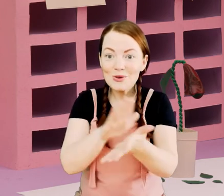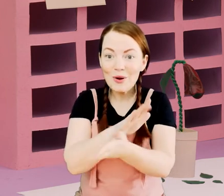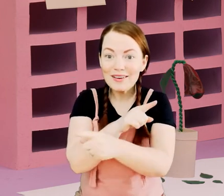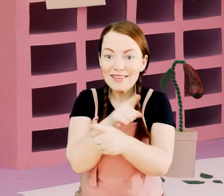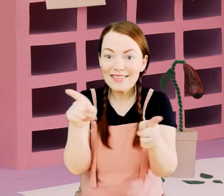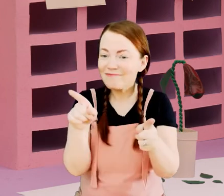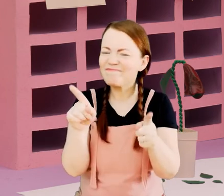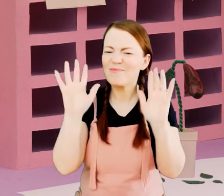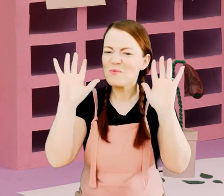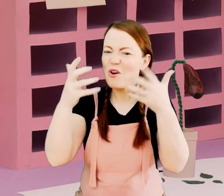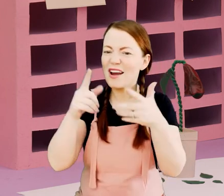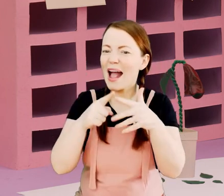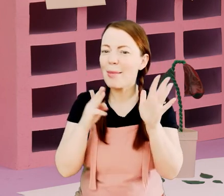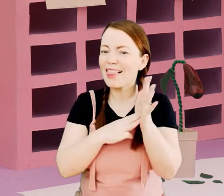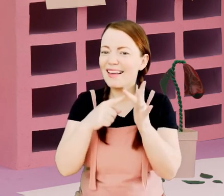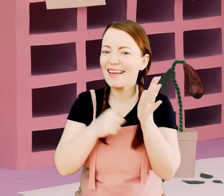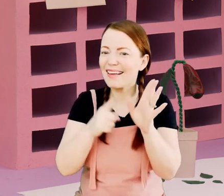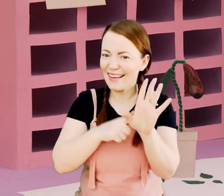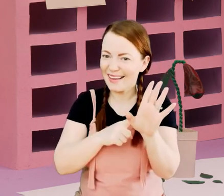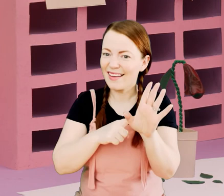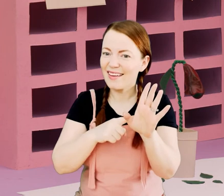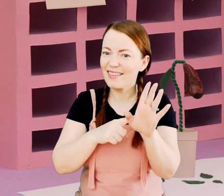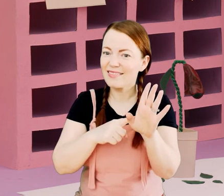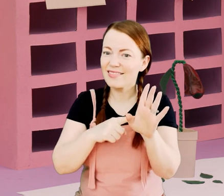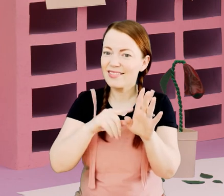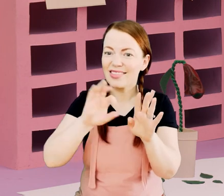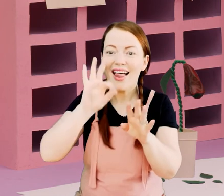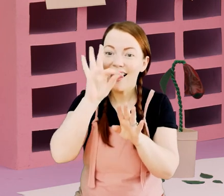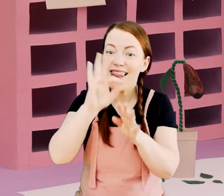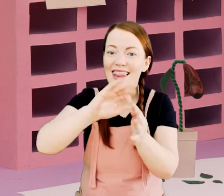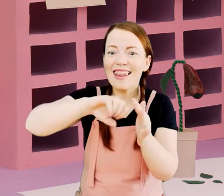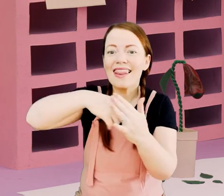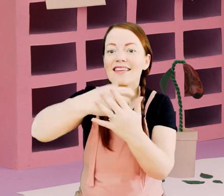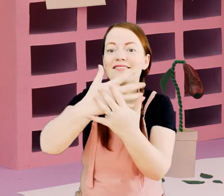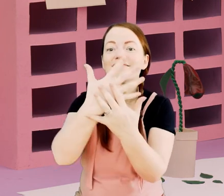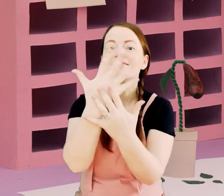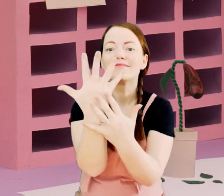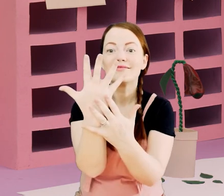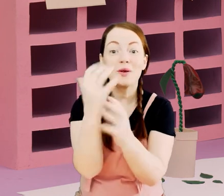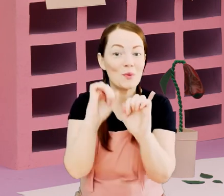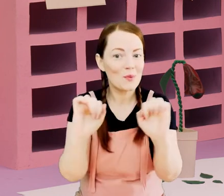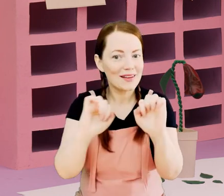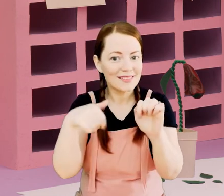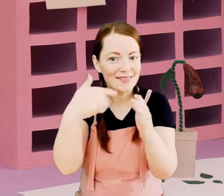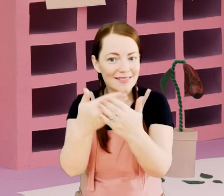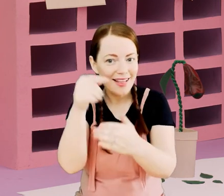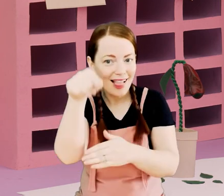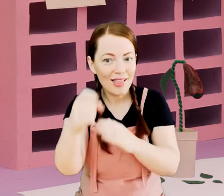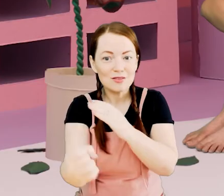and don't worry Emily the leaves on your plants will grow once more just wait until spring and see what it has in store!